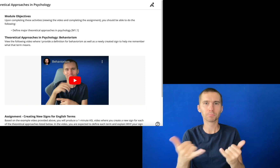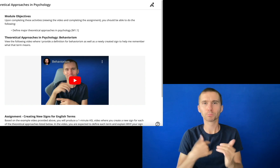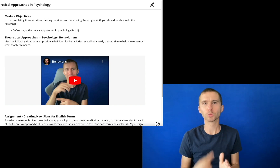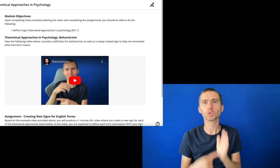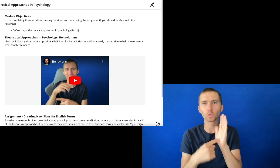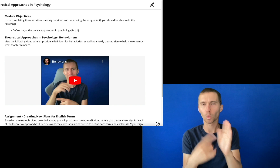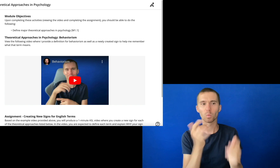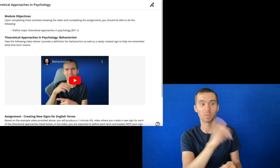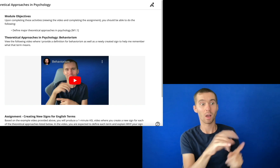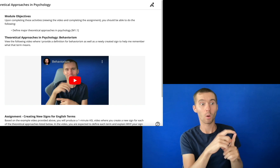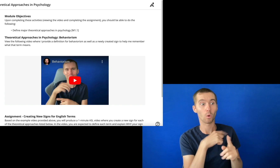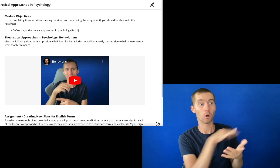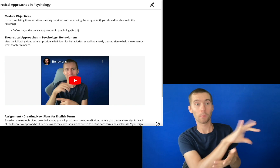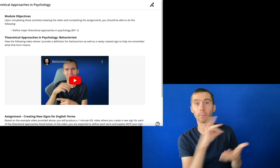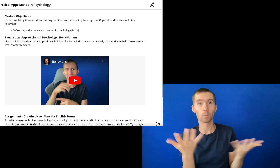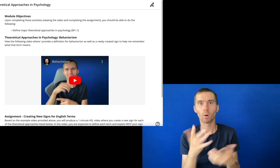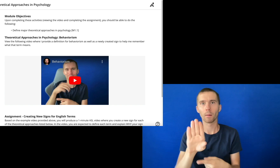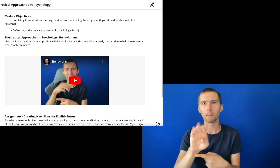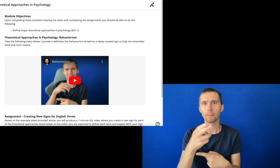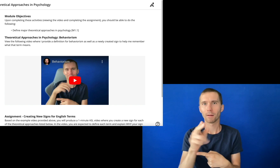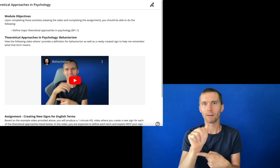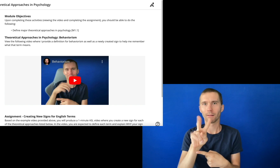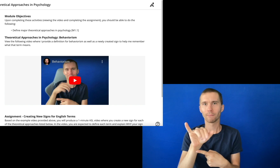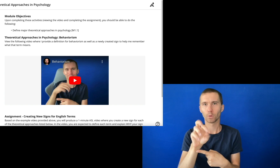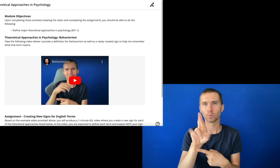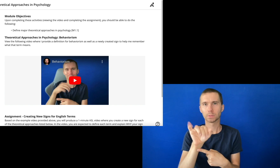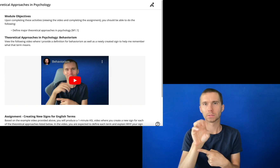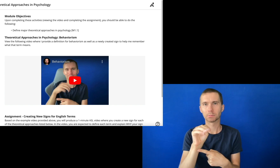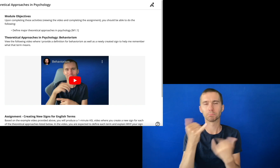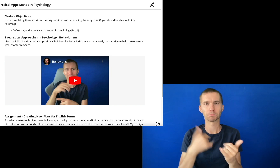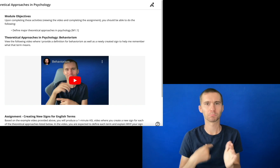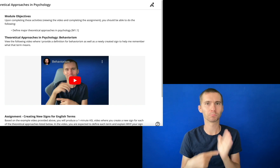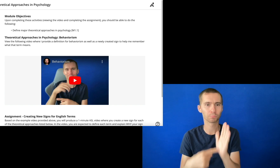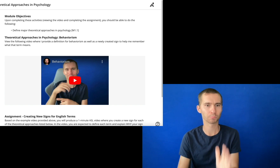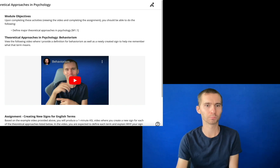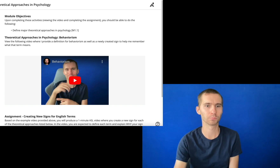Now, I'm going to show you an example of how I used language play for the term "Behaviorism".